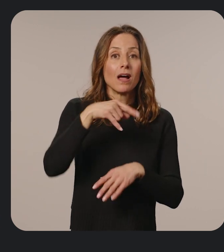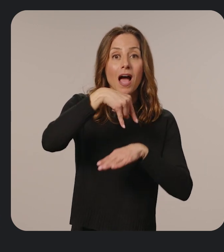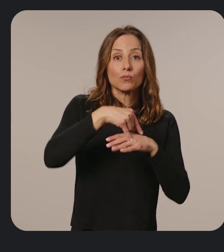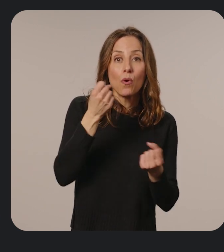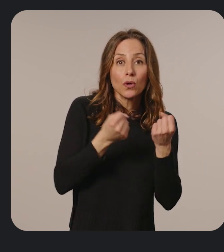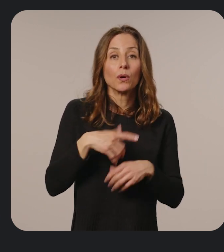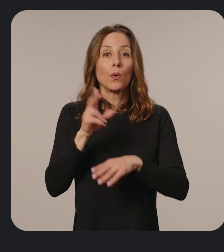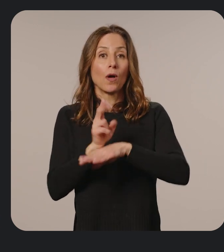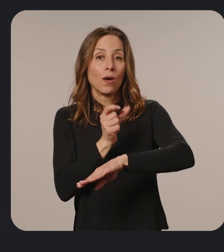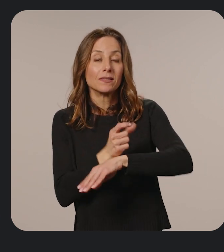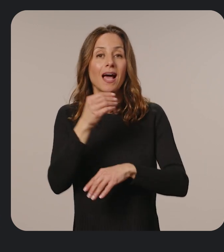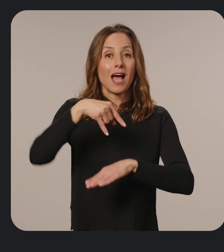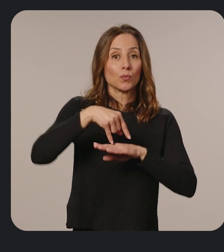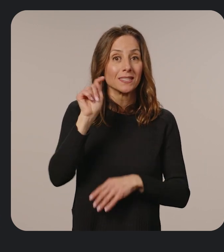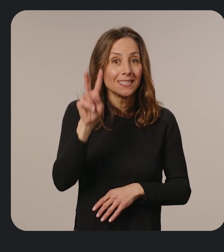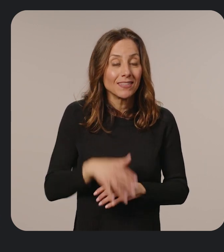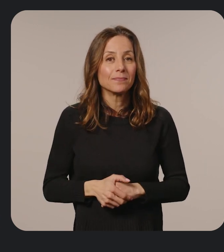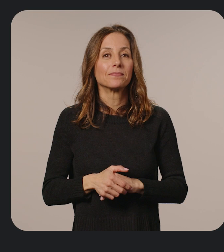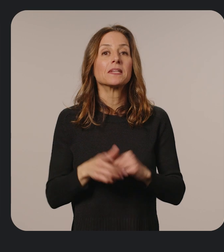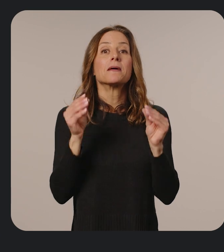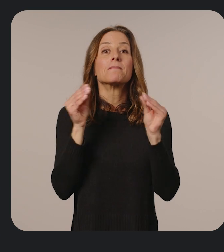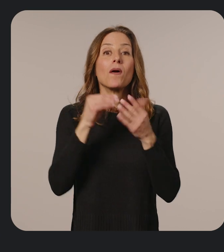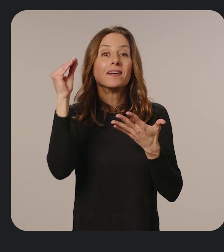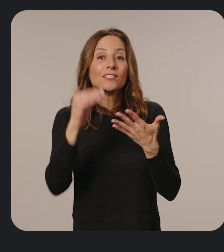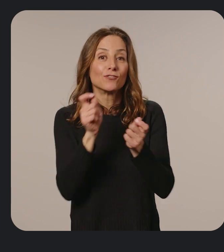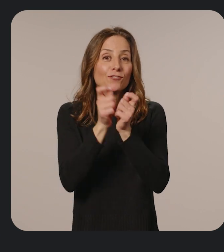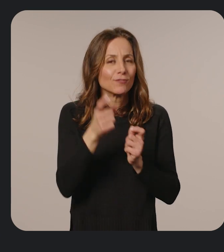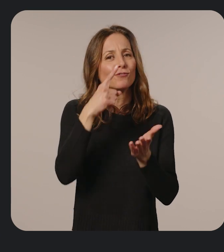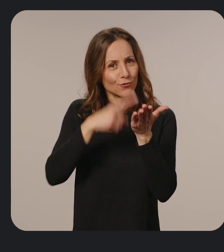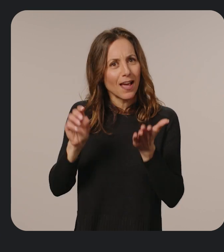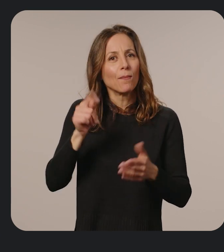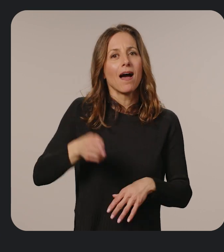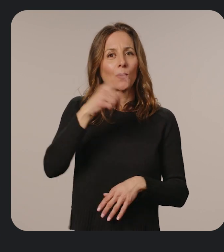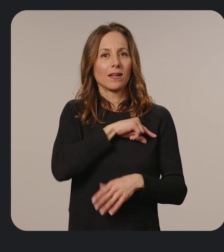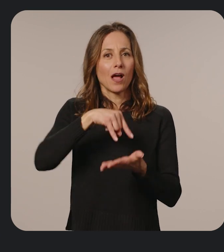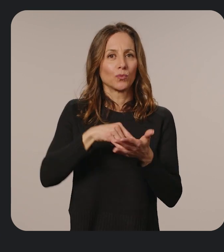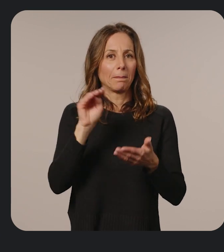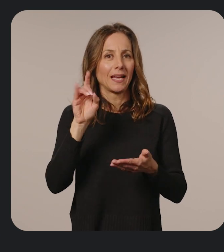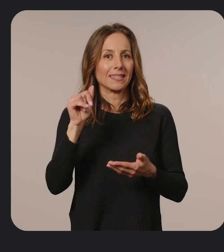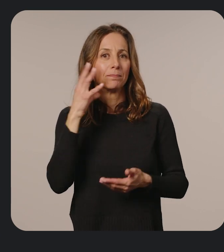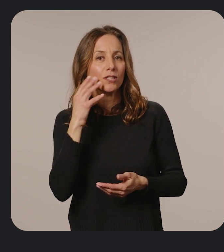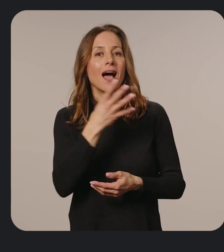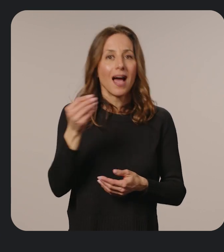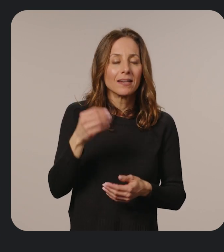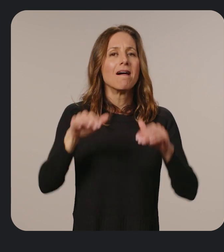with platforms like Android Auto, Wear OS, and Android TV. For even more features and changes, check out High-quality Android Media Experiences